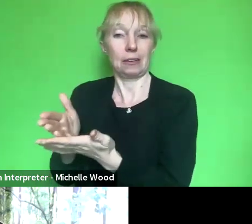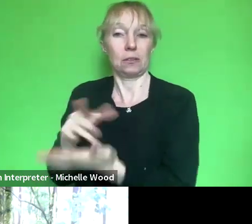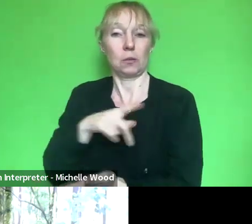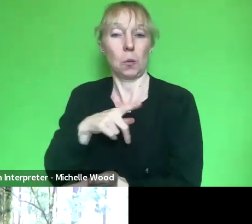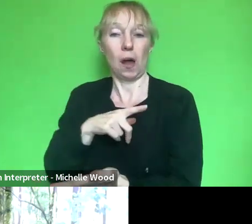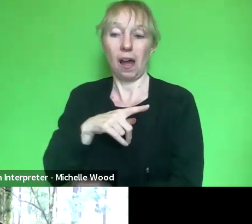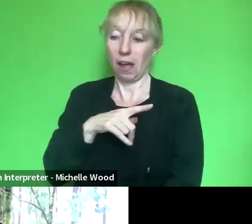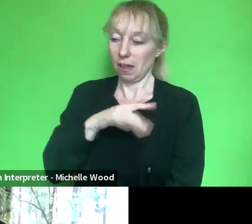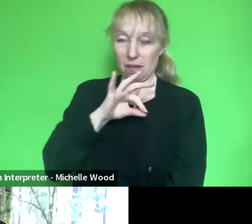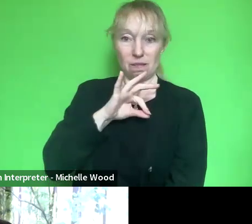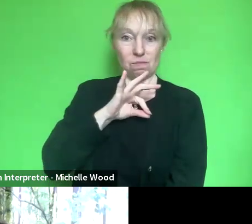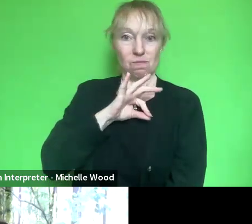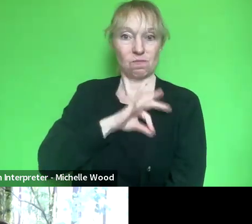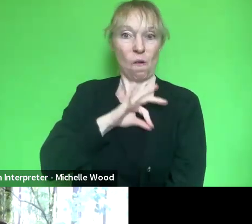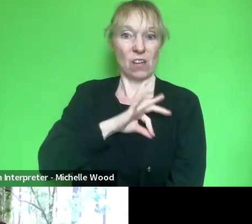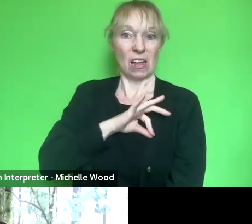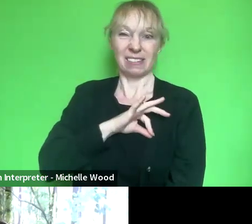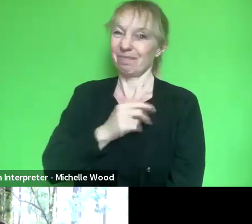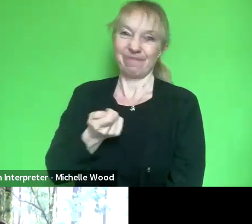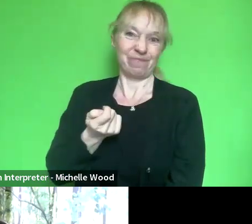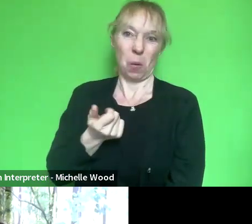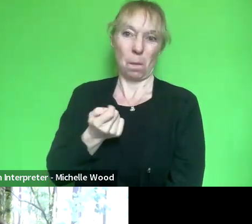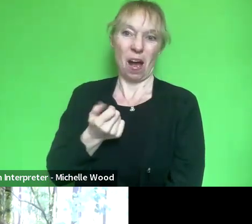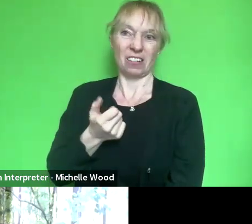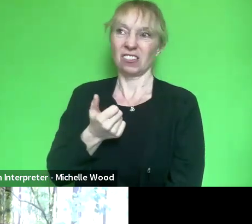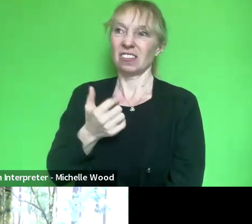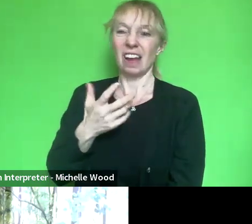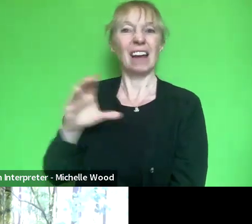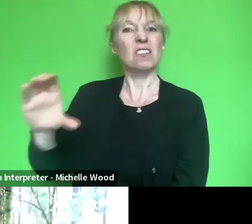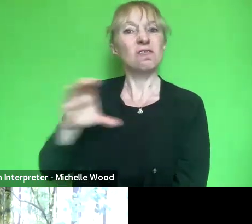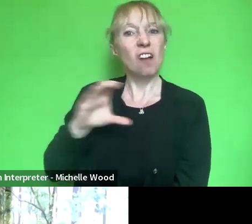profit that we're plowing into it. We're using grant funding to deliver our EDI work.